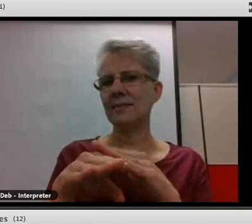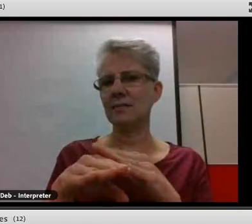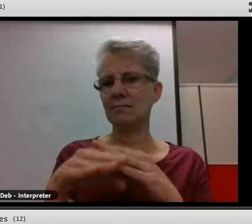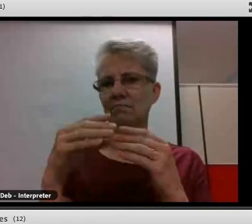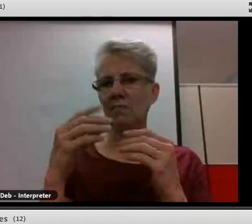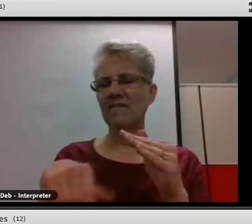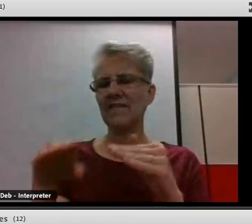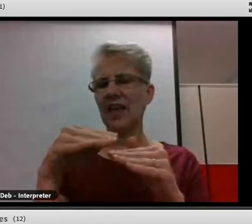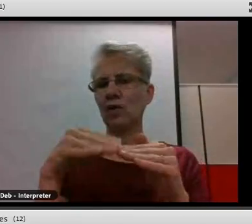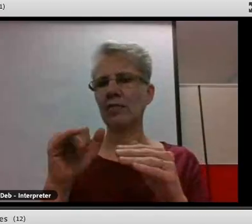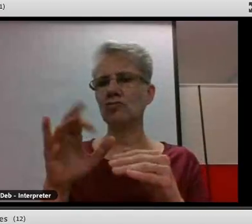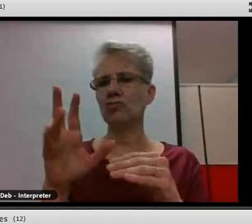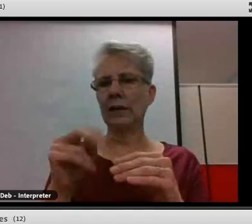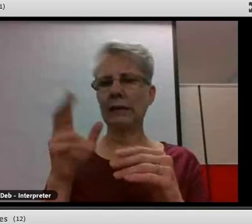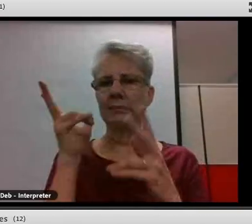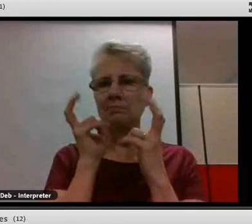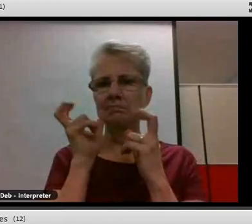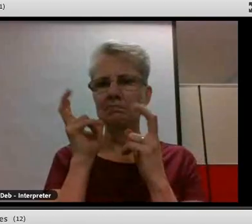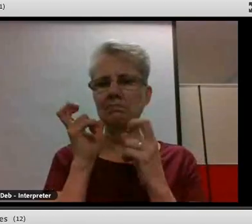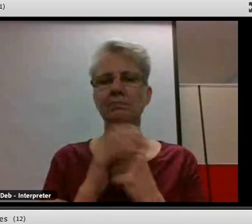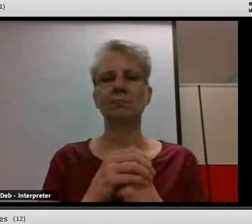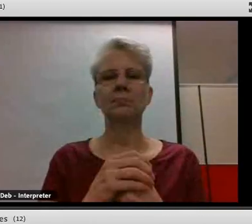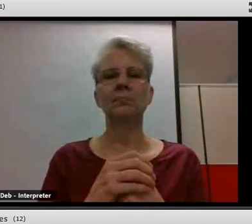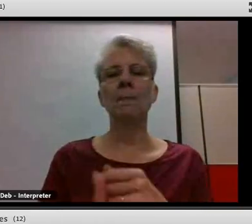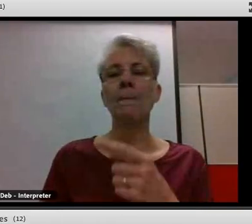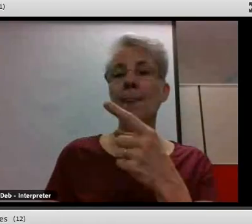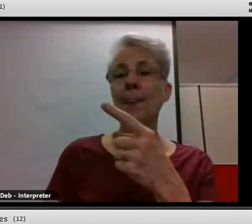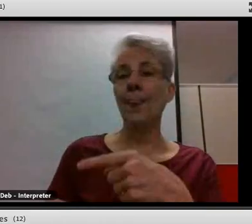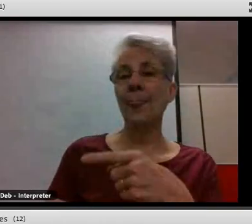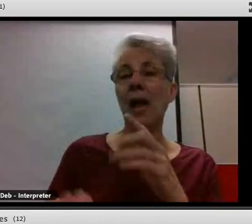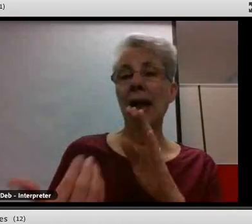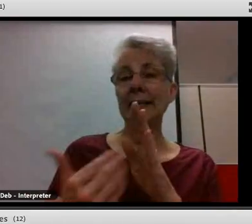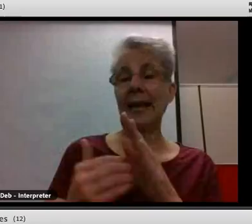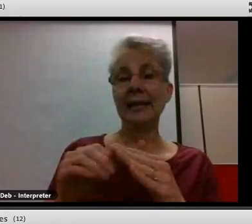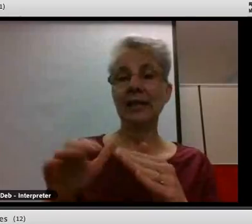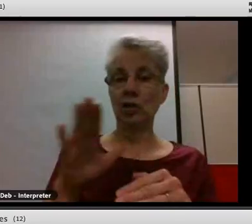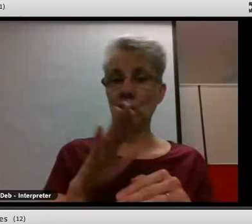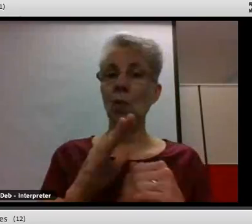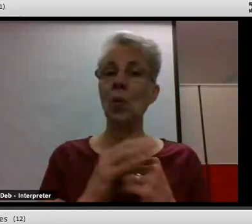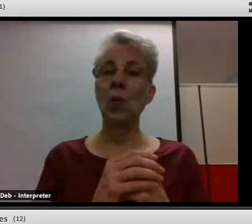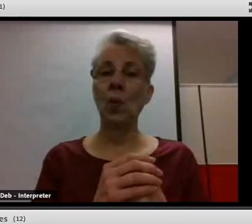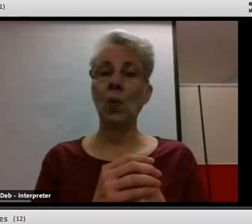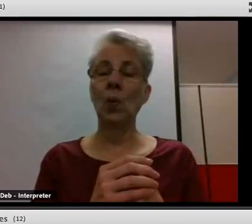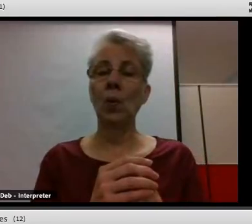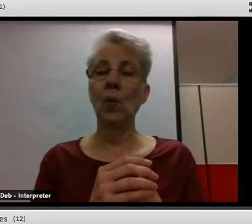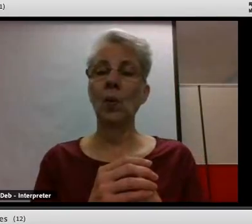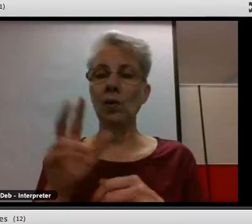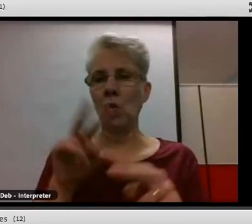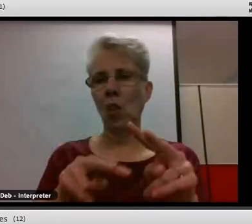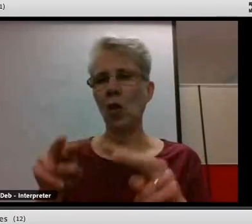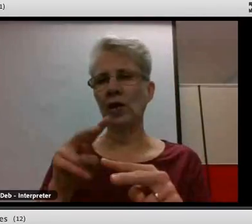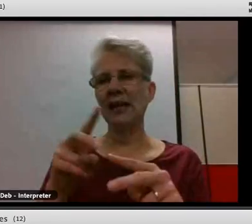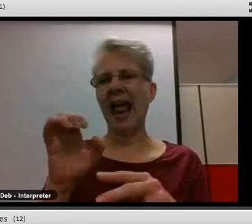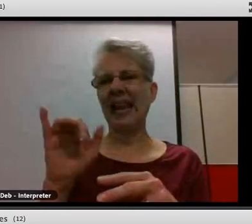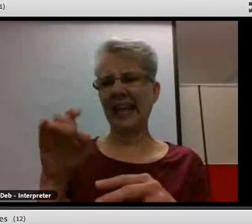or be subjected to discrimination under any program or activity that receives Federal financial assistance,